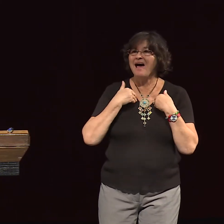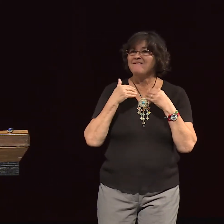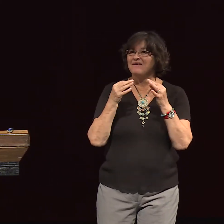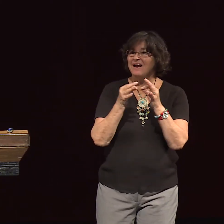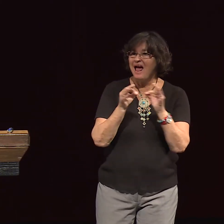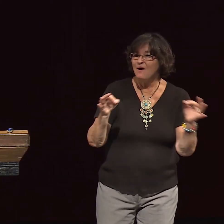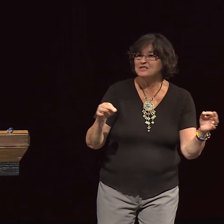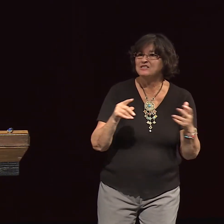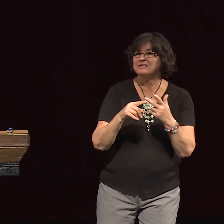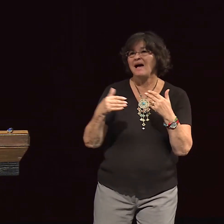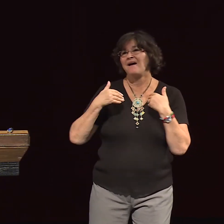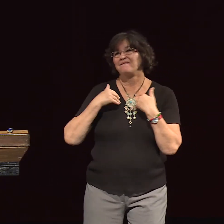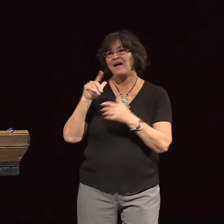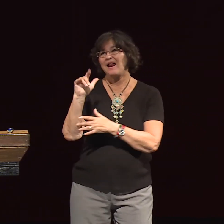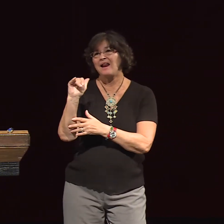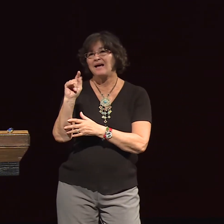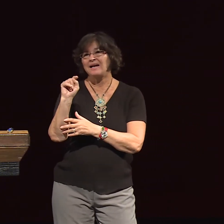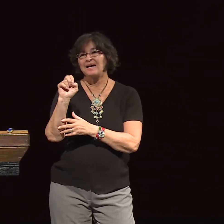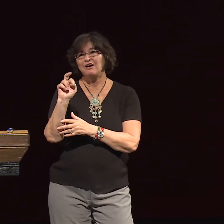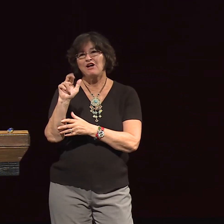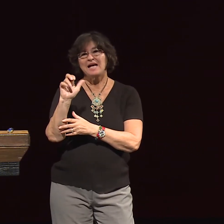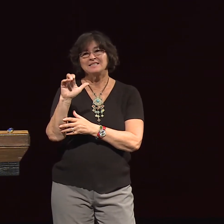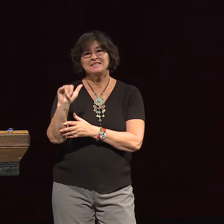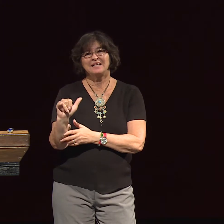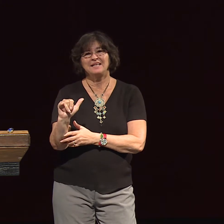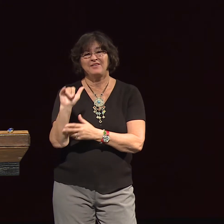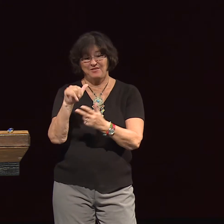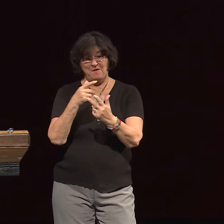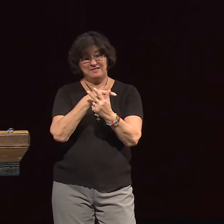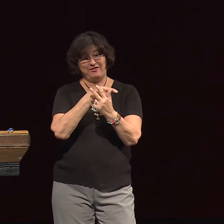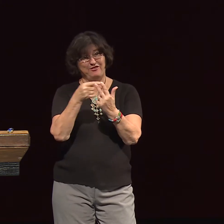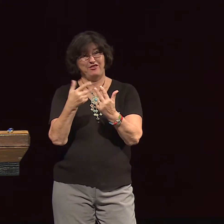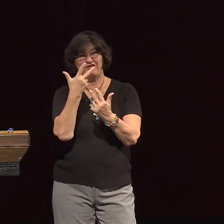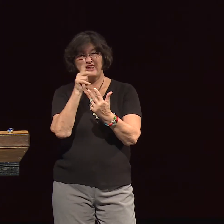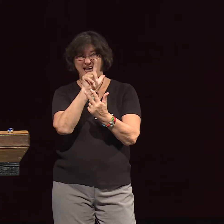Students need to be able to learn,